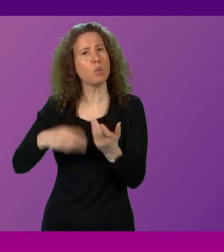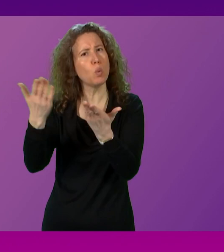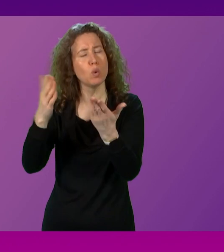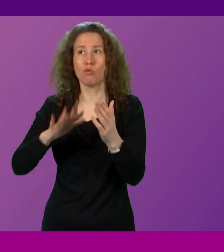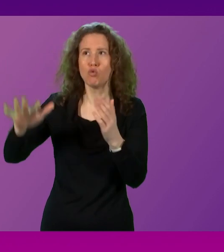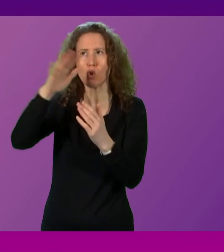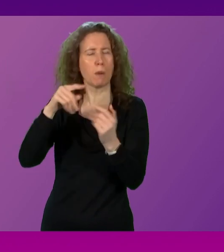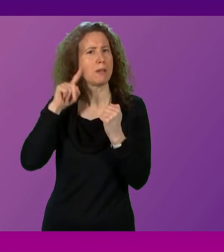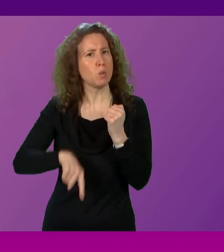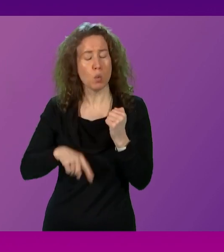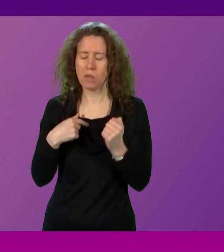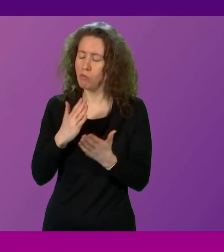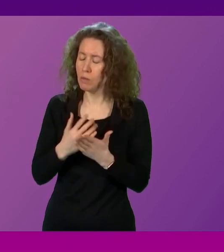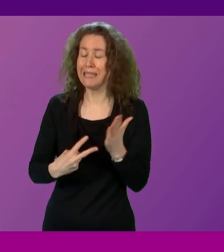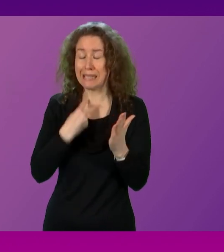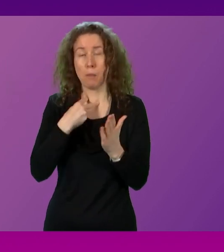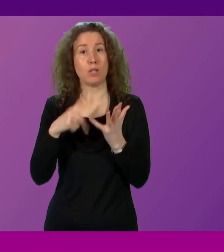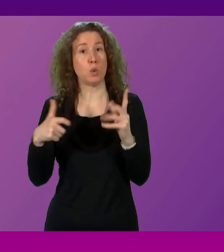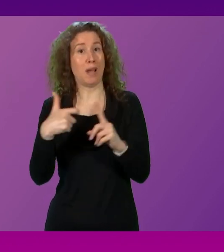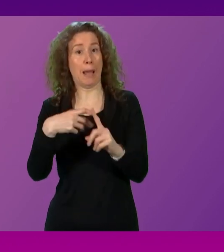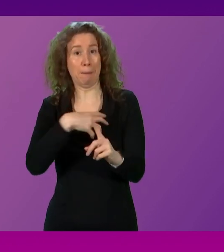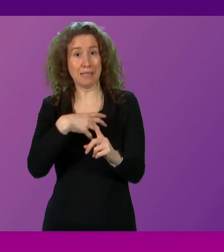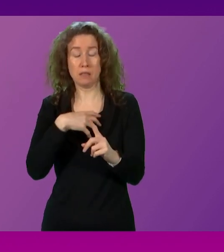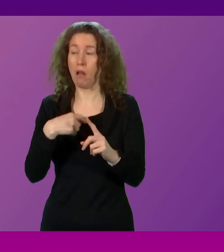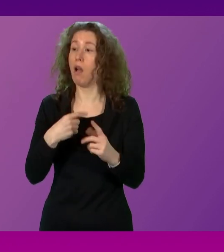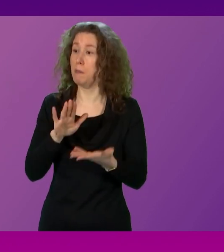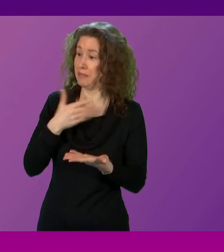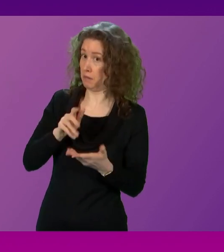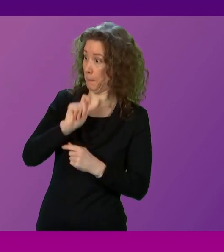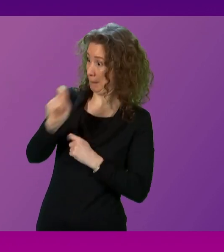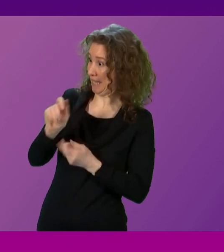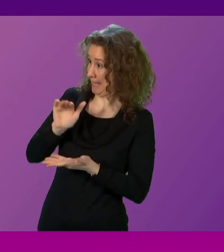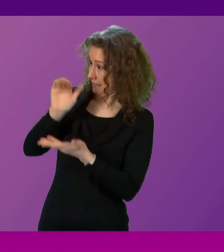that UK ministers decided, after bids had been submitted, to consider which local authorities